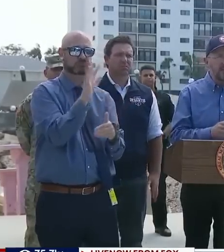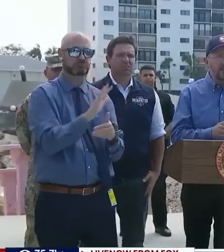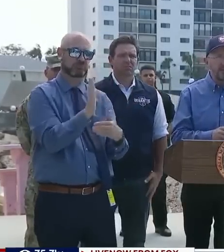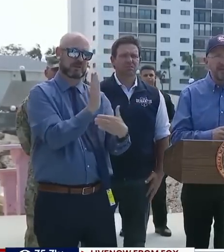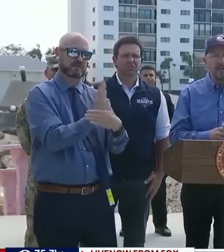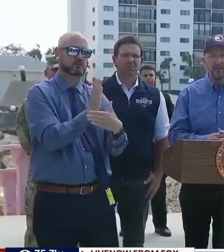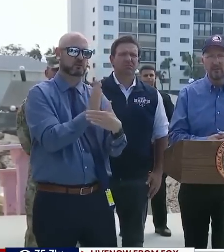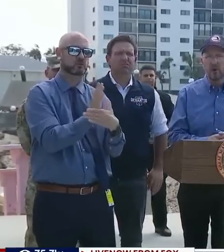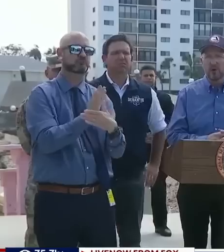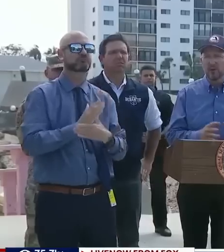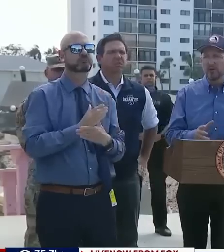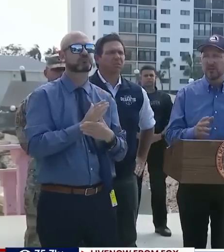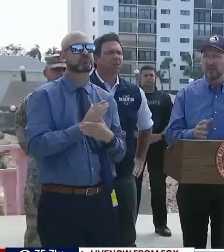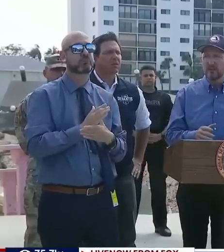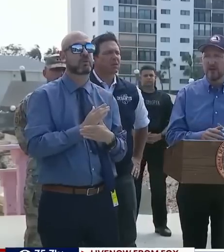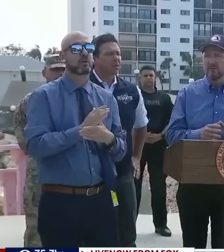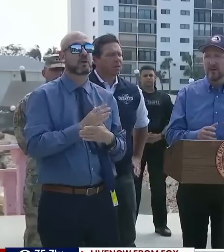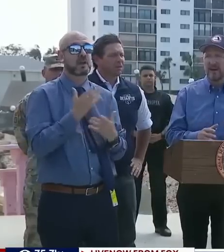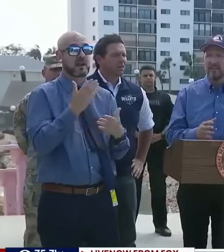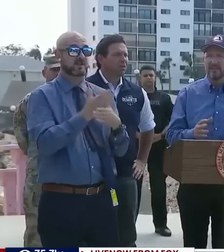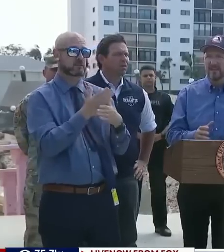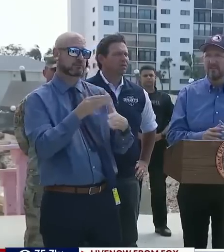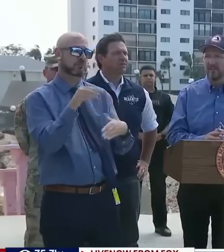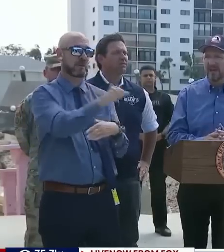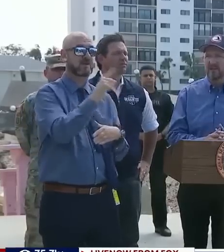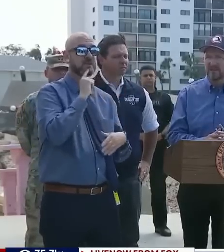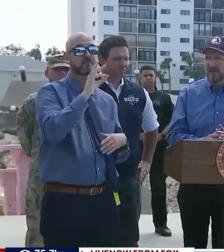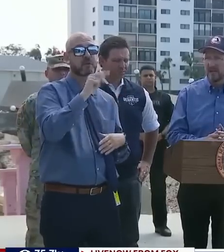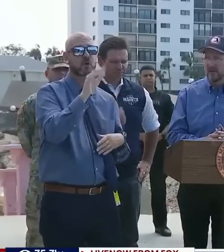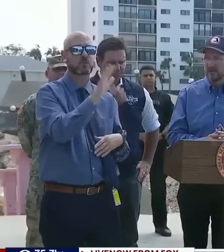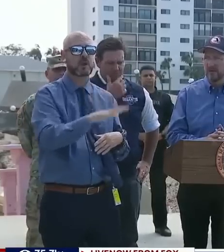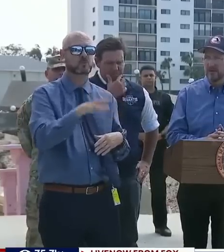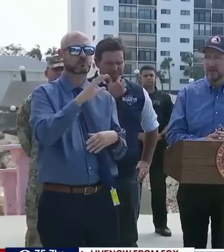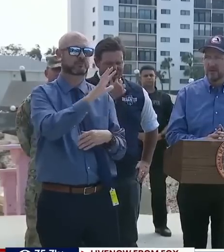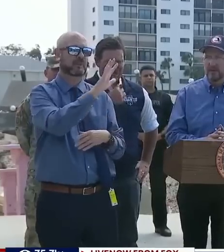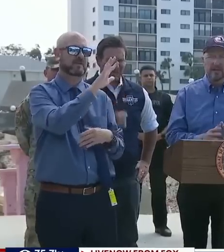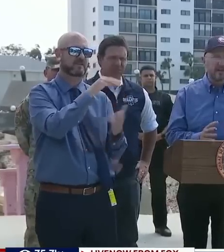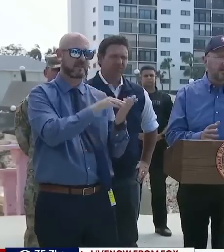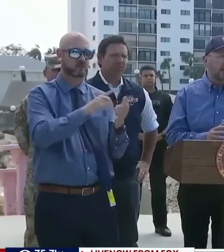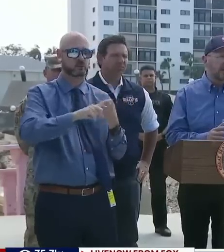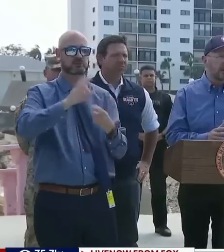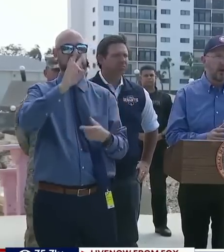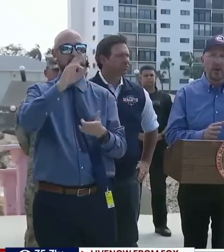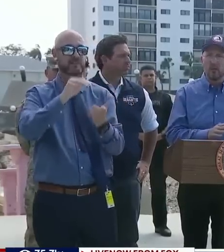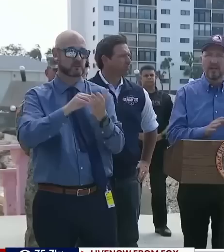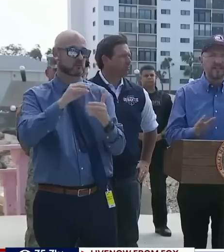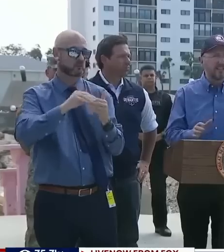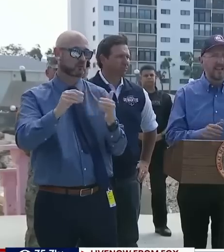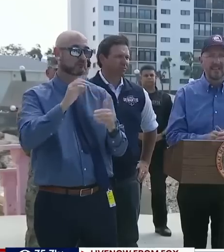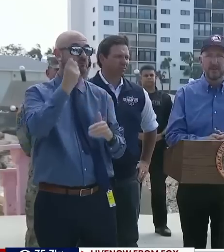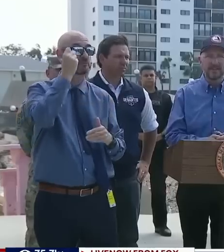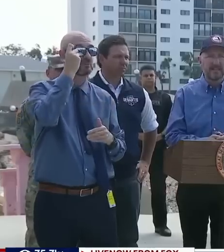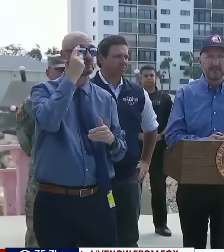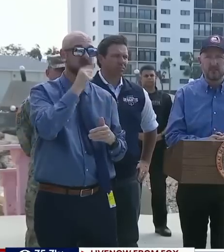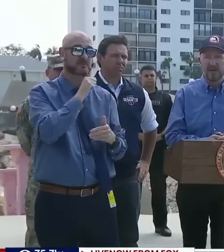All right. the maximum award for a FEMA, Grant is usually around. 70,000. dollars, give or take The average payout in Florida,